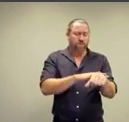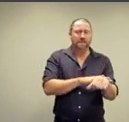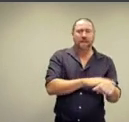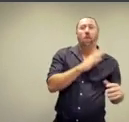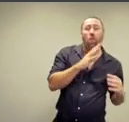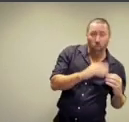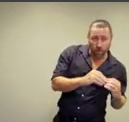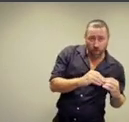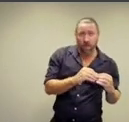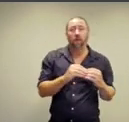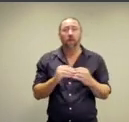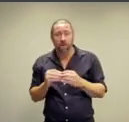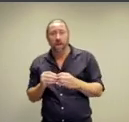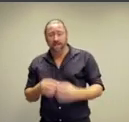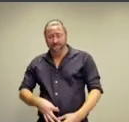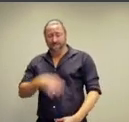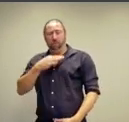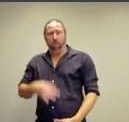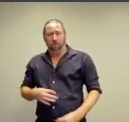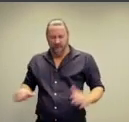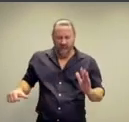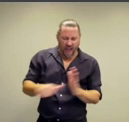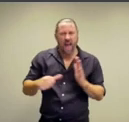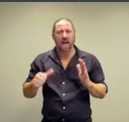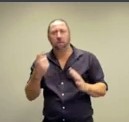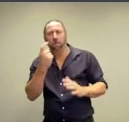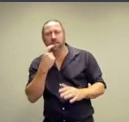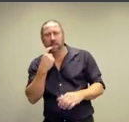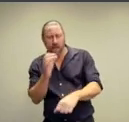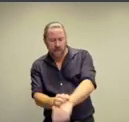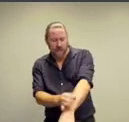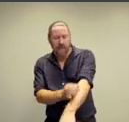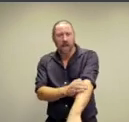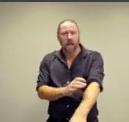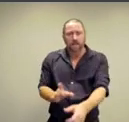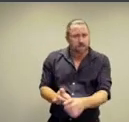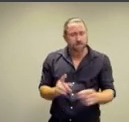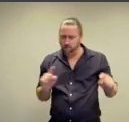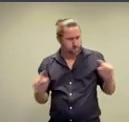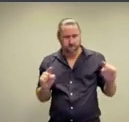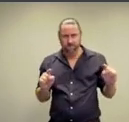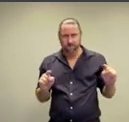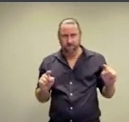against the hard shiny metallic geometry of zips and metal wear on jackets, that's a really